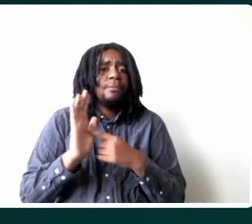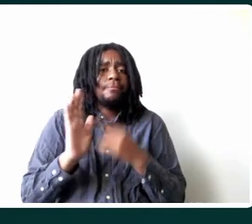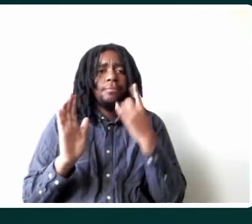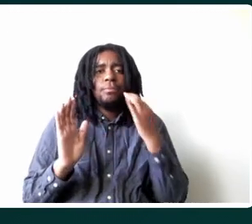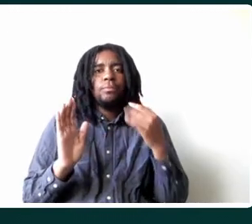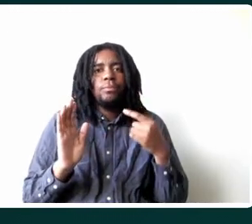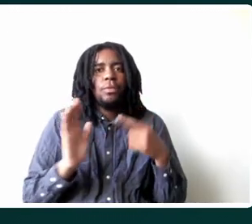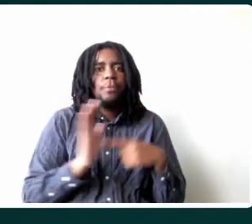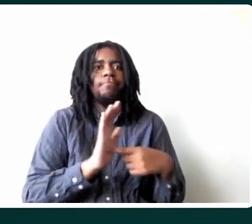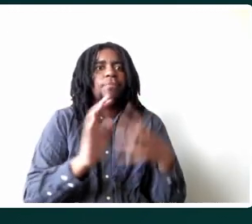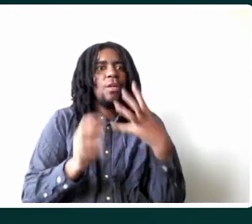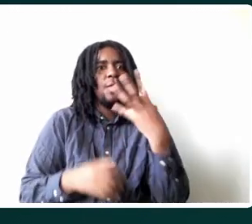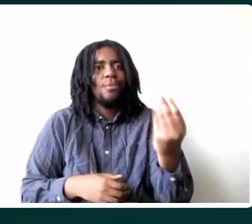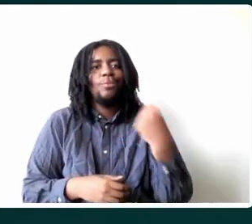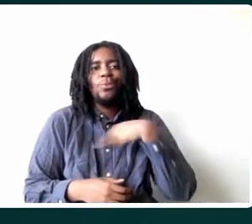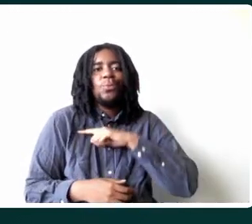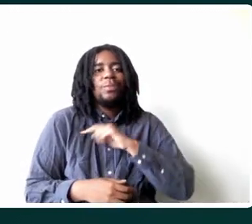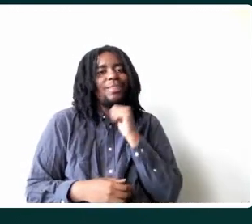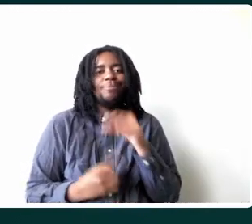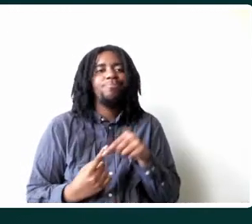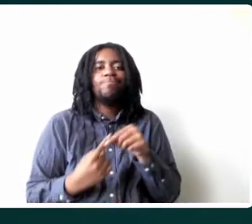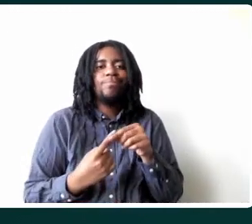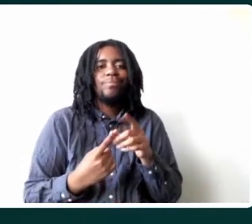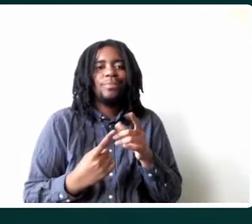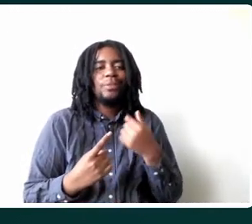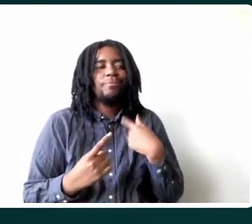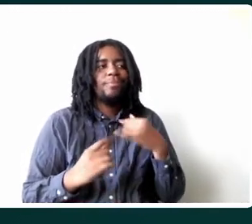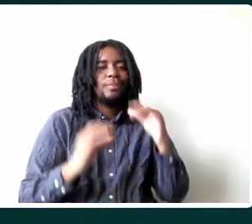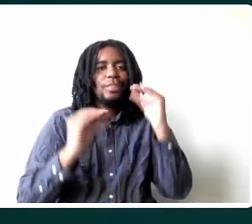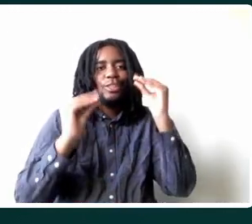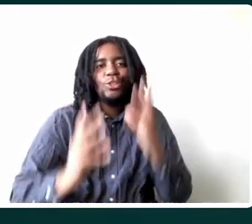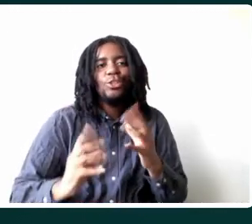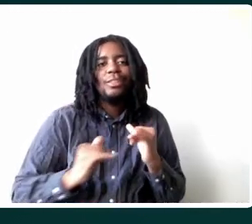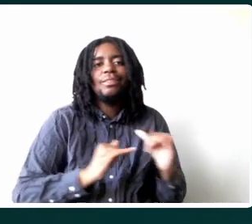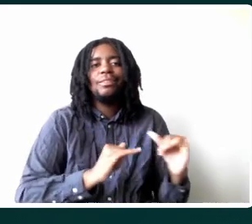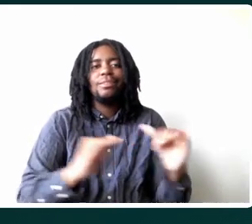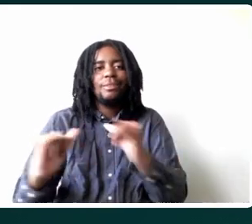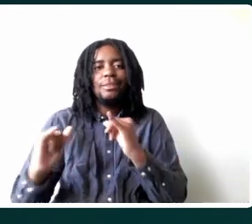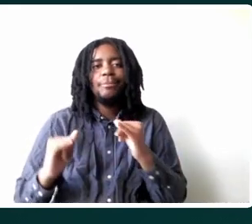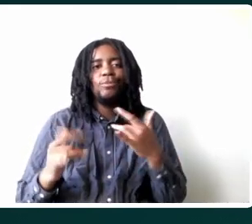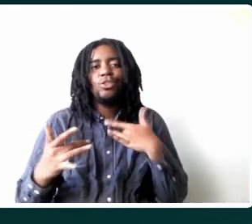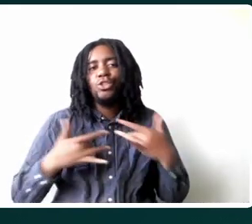We are teachers that are dealing with the same constraints as everyone else. And that